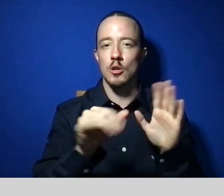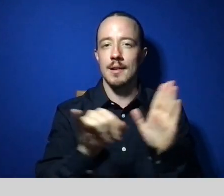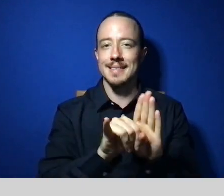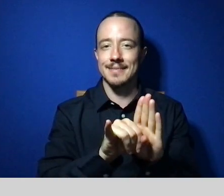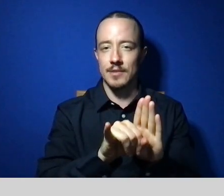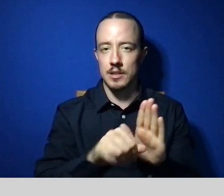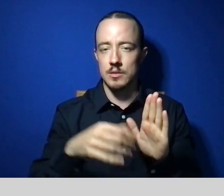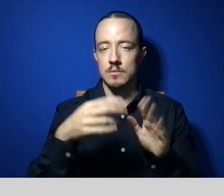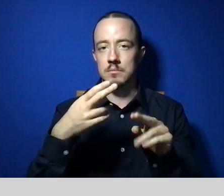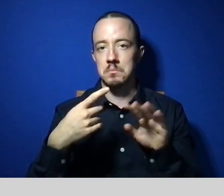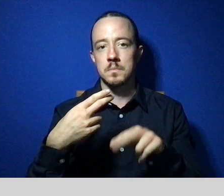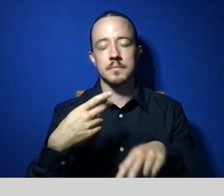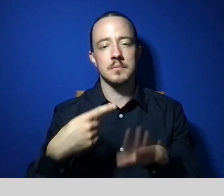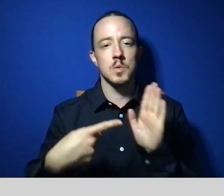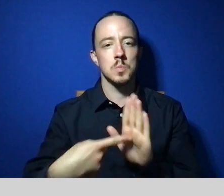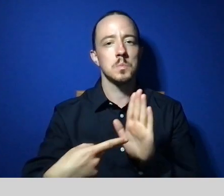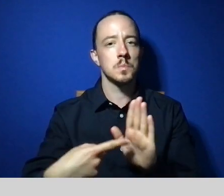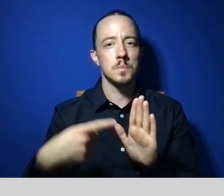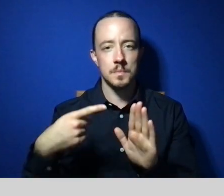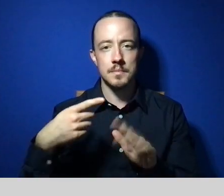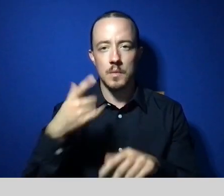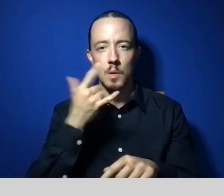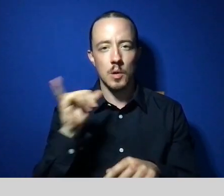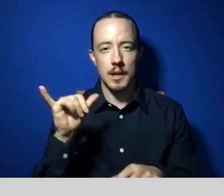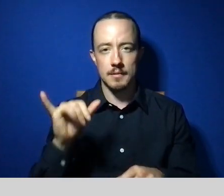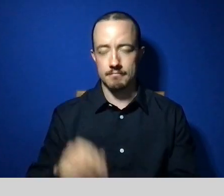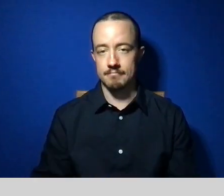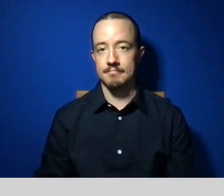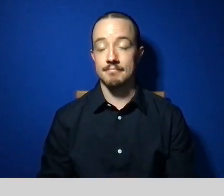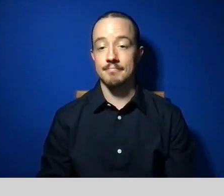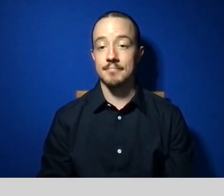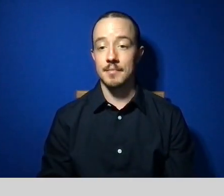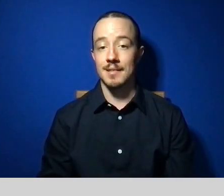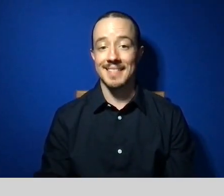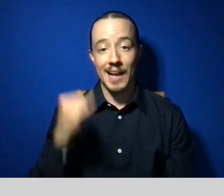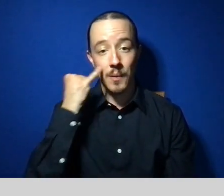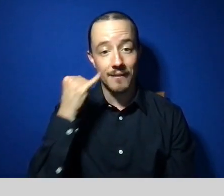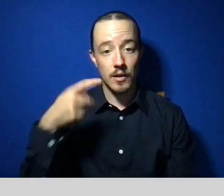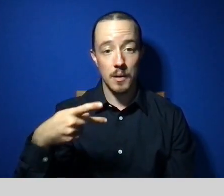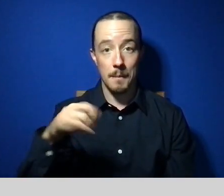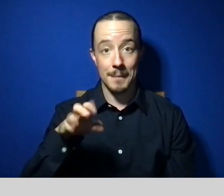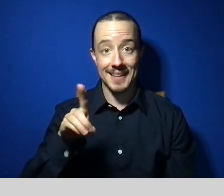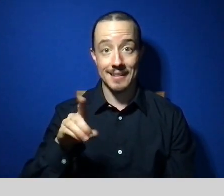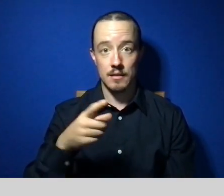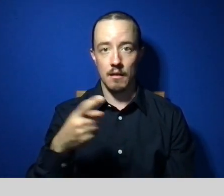Let's paste it into a Jupyter notebook. And now if I do pid.from_int (1234), it says, gxd.